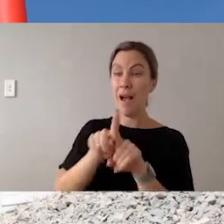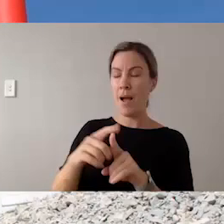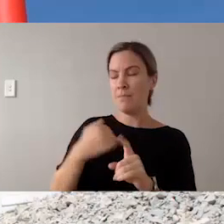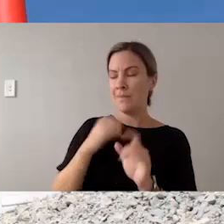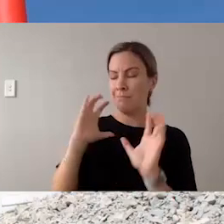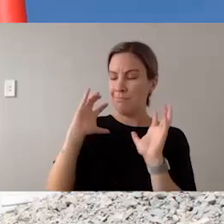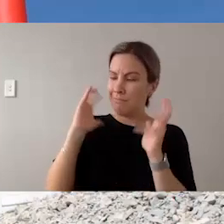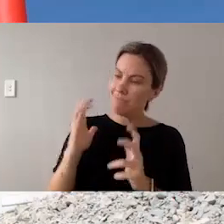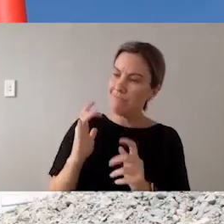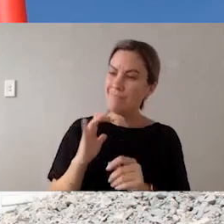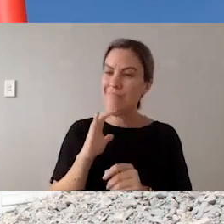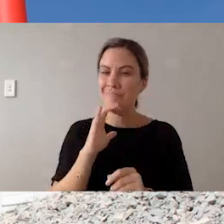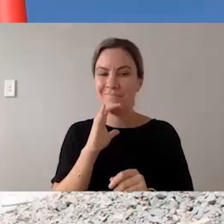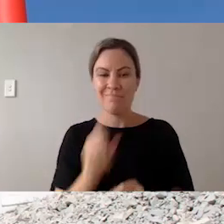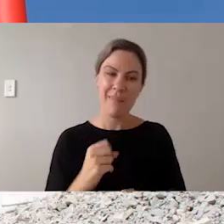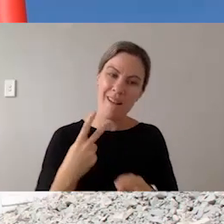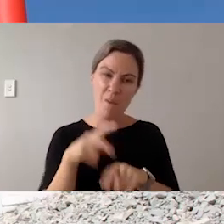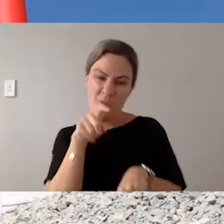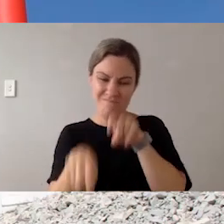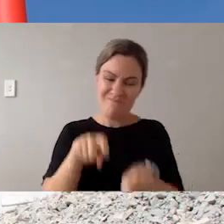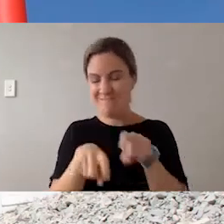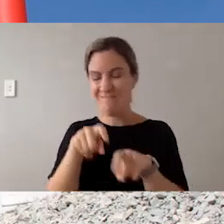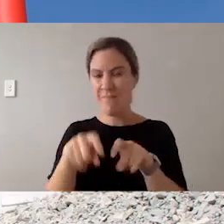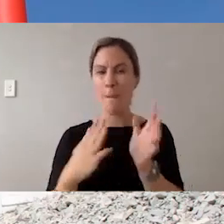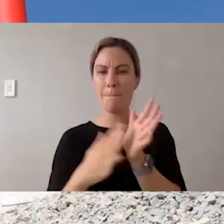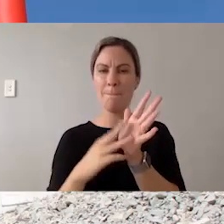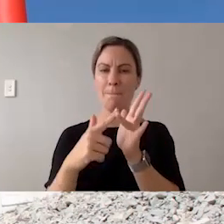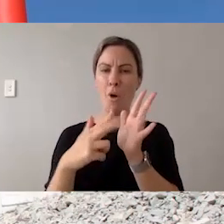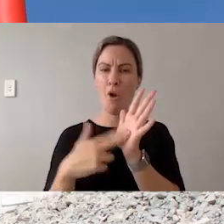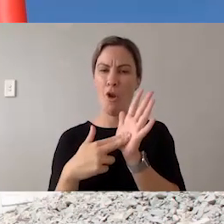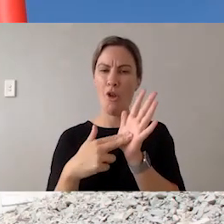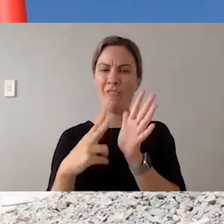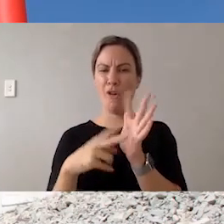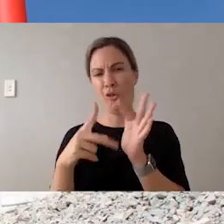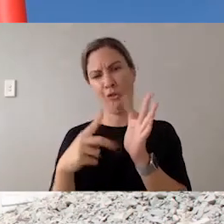me, or a keen cyclist, you'll know that Mont Ventoux is one of the most